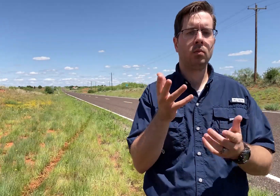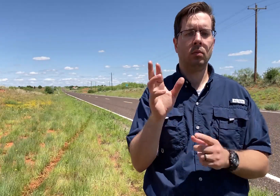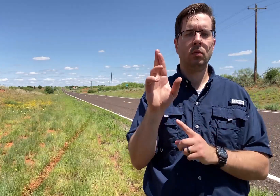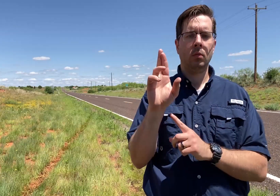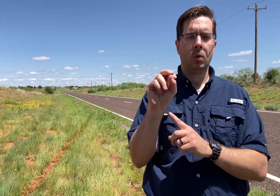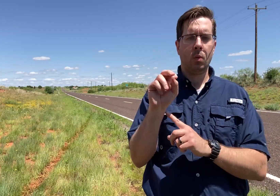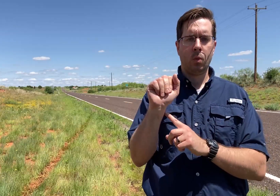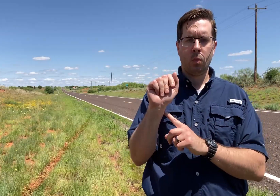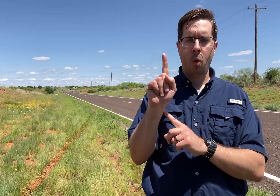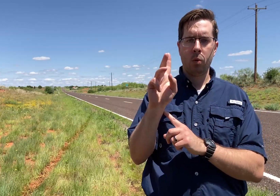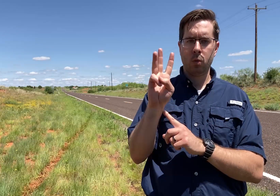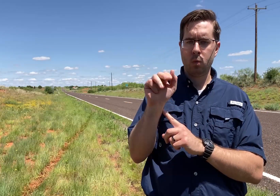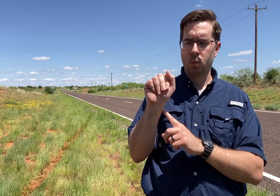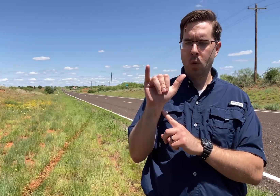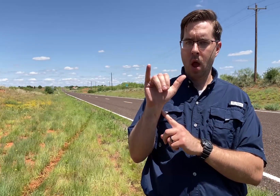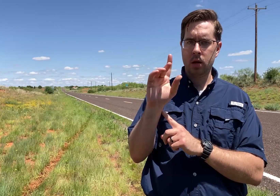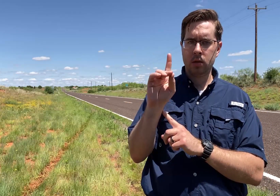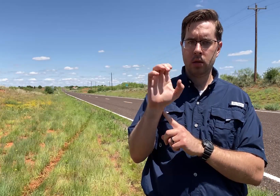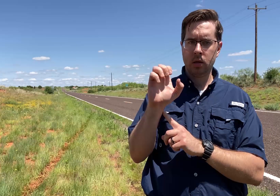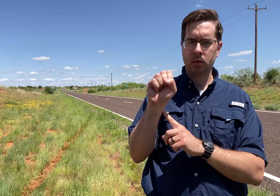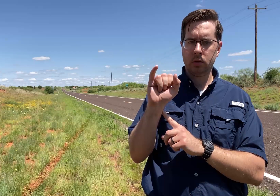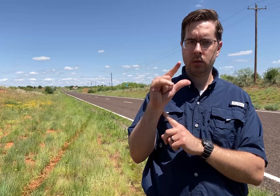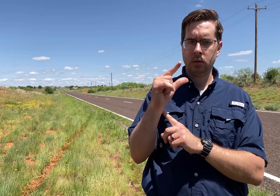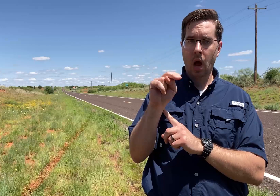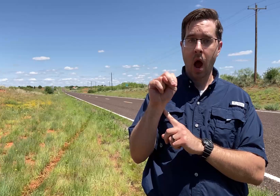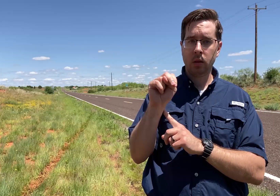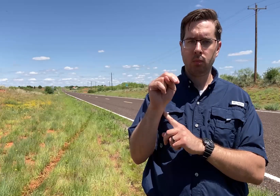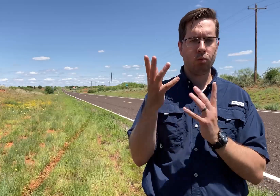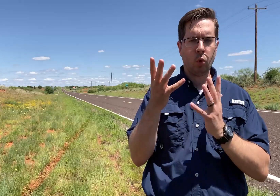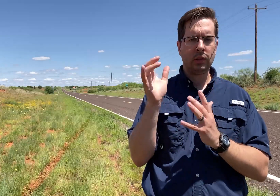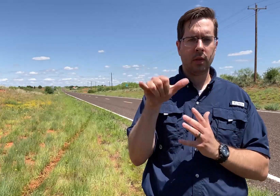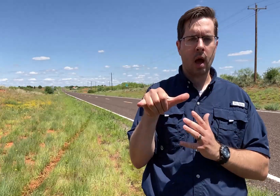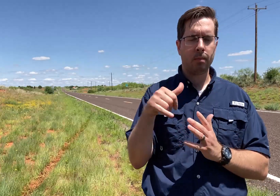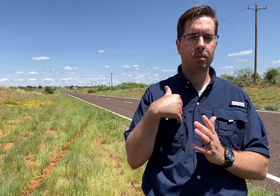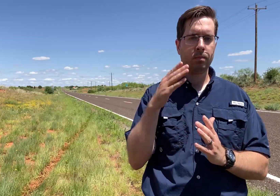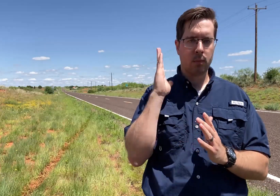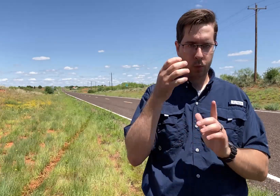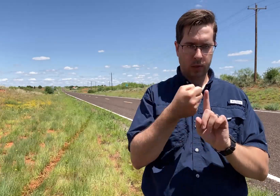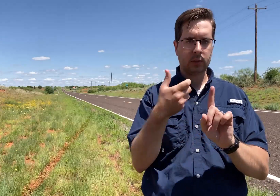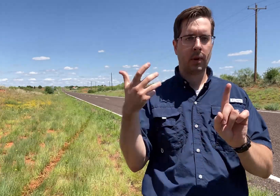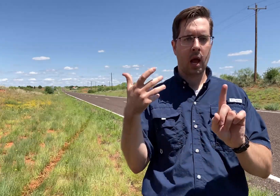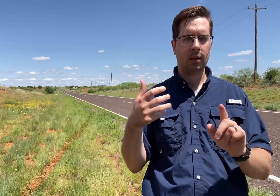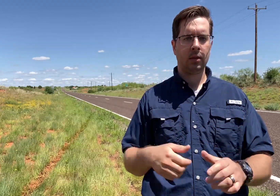Roadway design. So, what is that? I’ll explain.